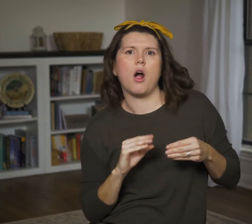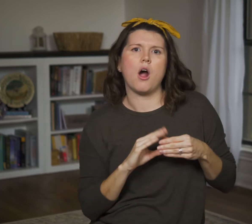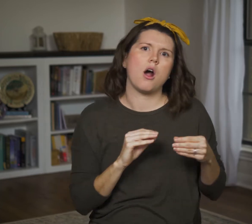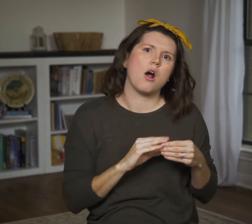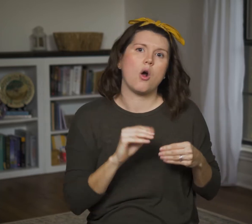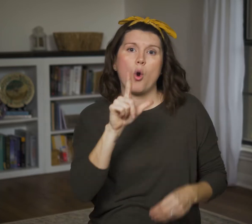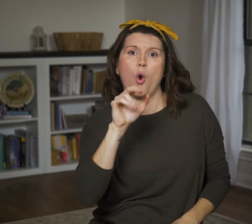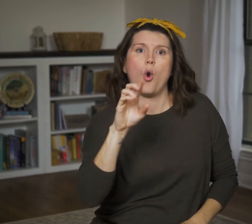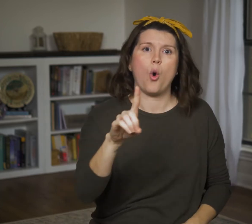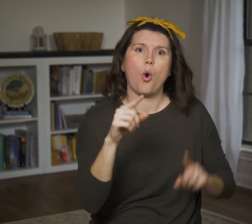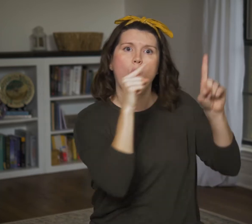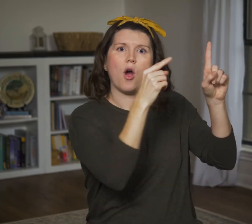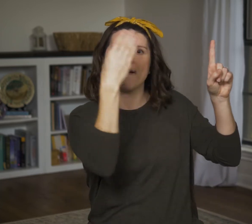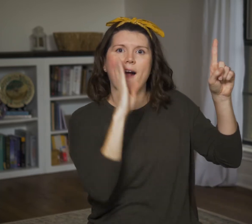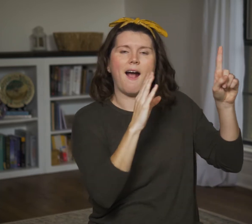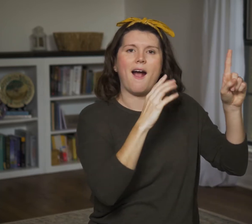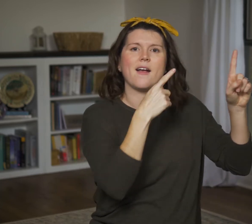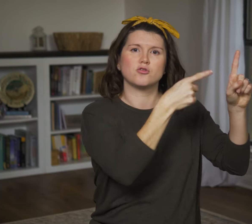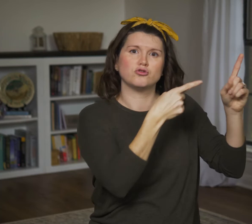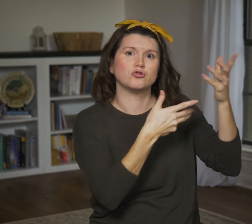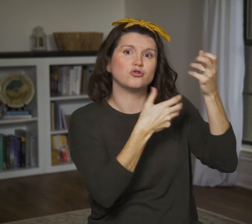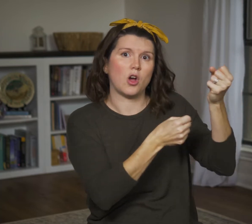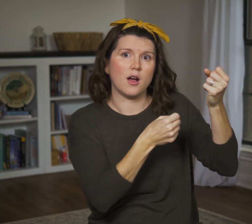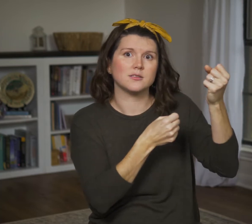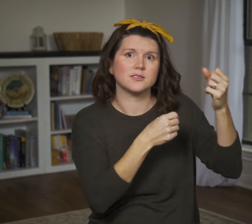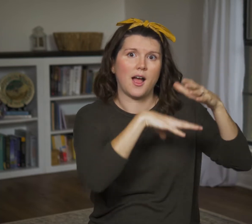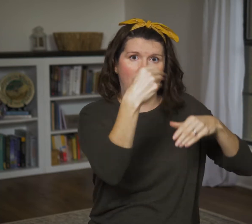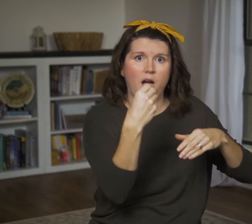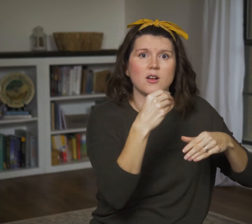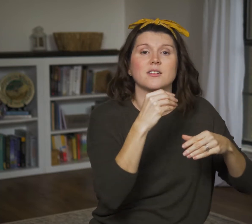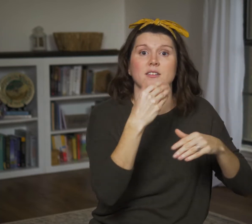after the LORD your God has thrust them out before you,